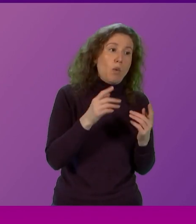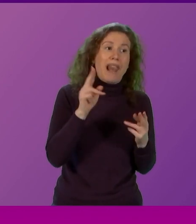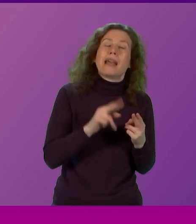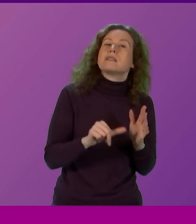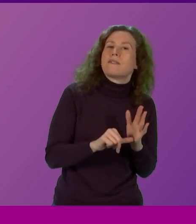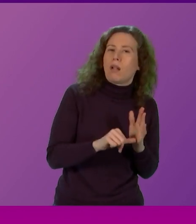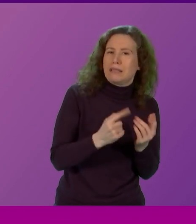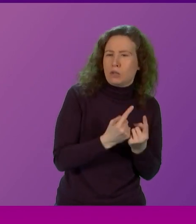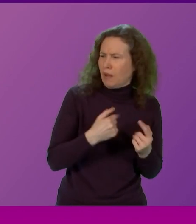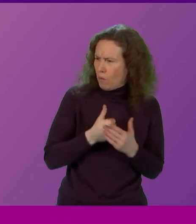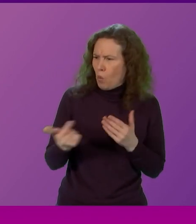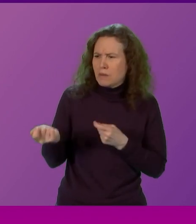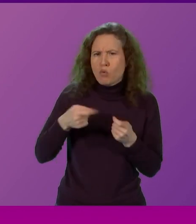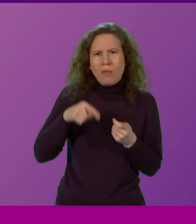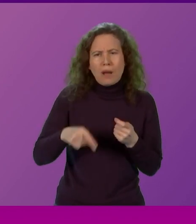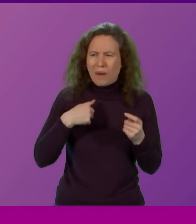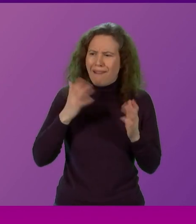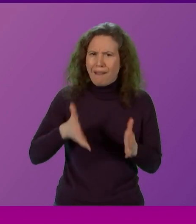That is the approach that I have always taken to being First Minister, and I will continue